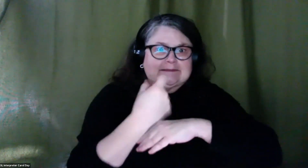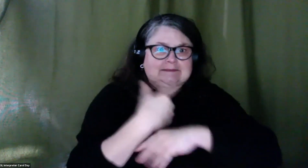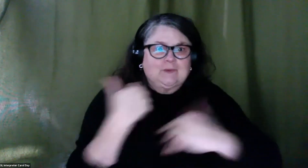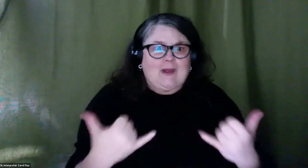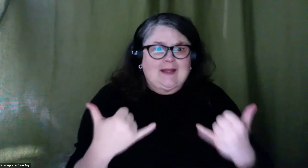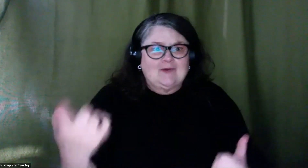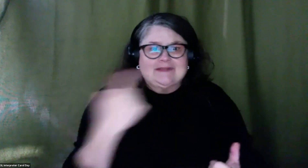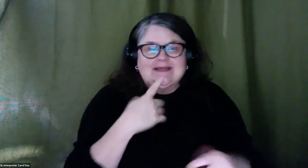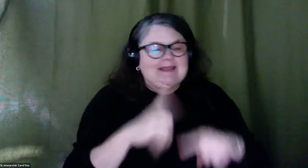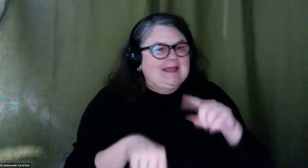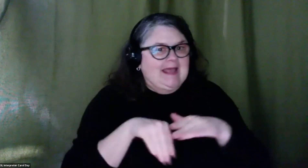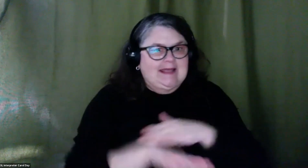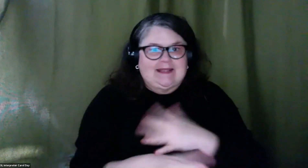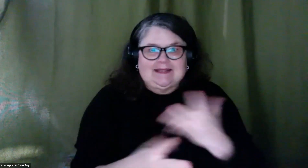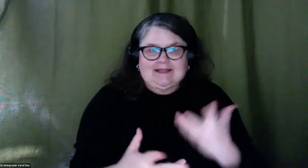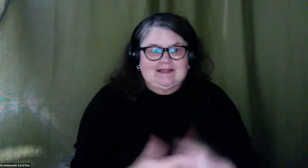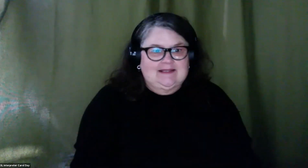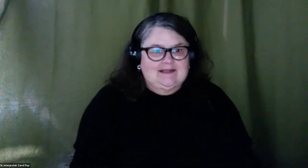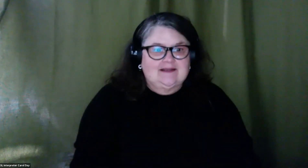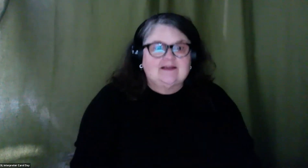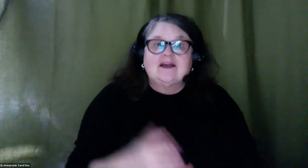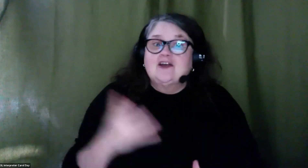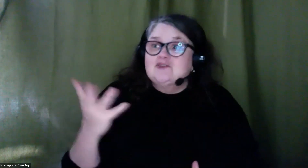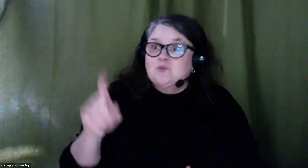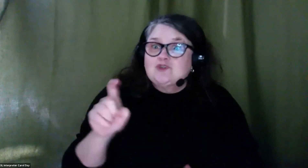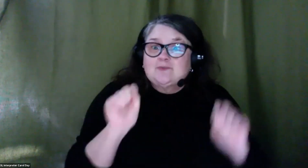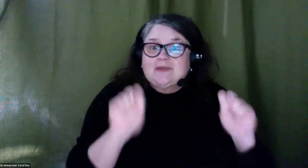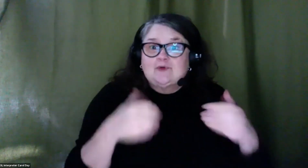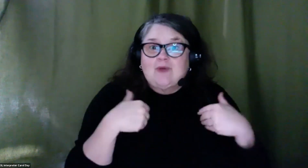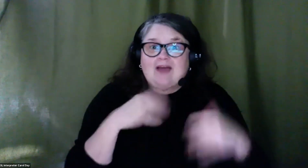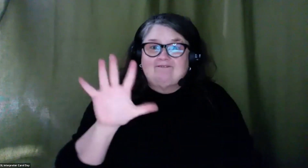will certainly increase it beyond the 100 max next time. I am getting text messages from folks right now saying